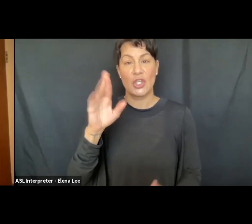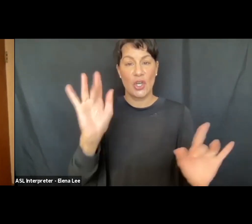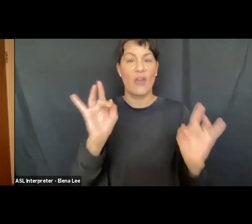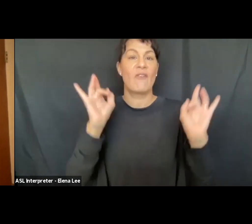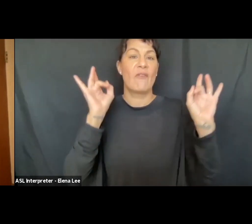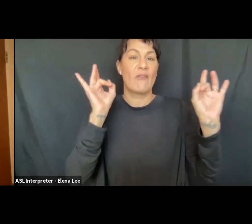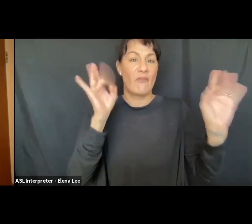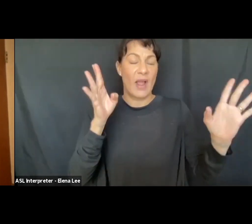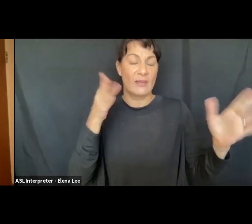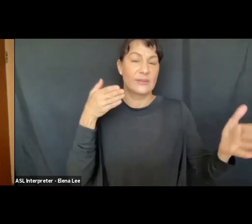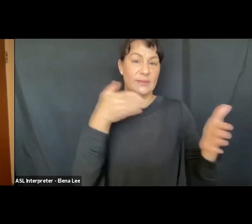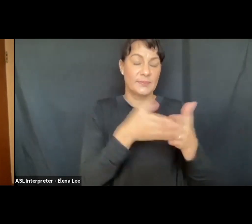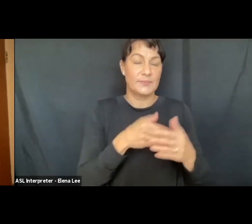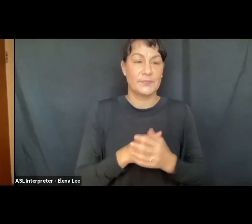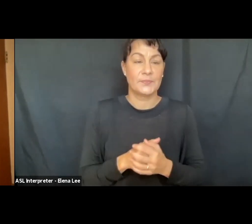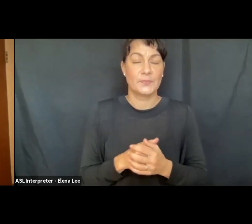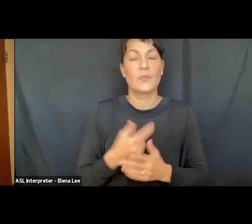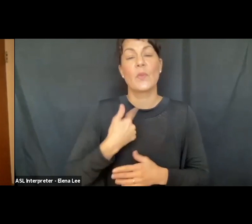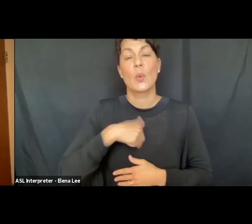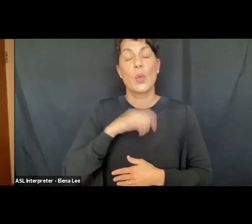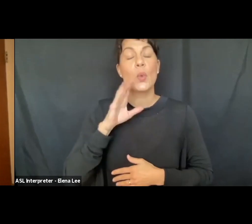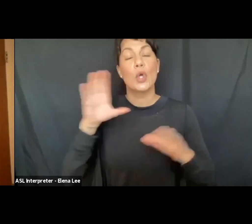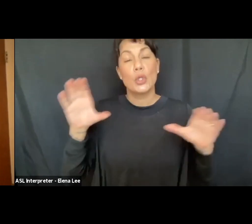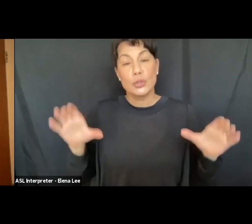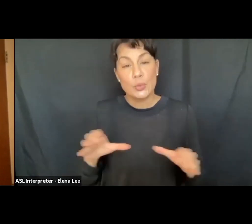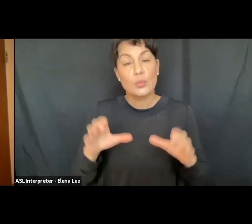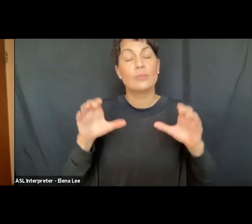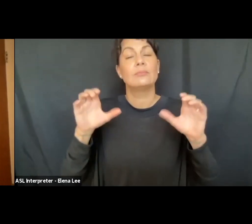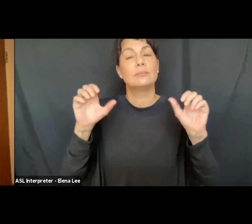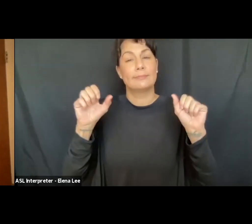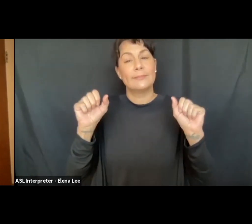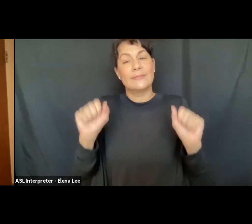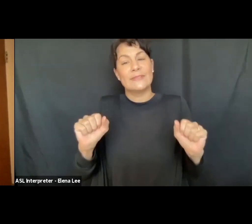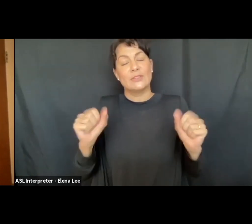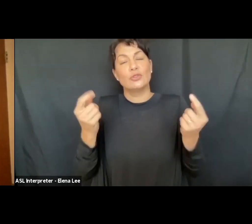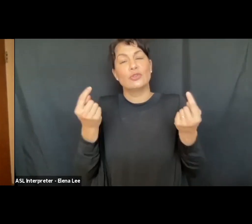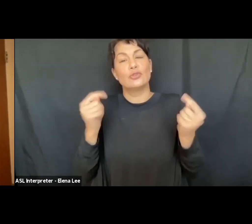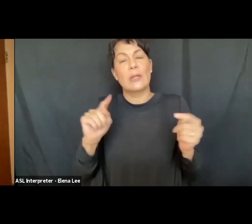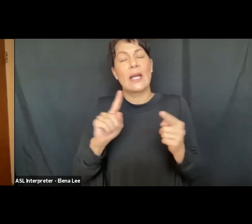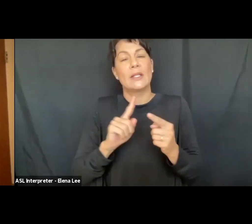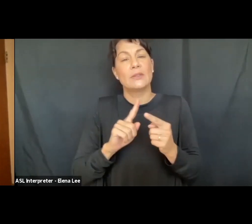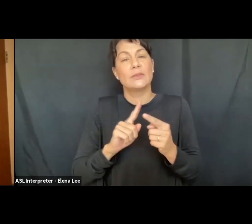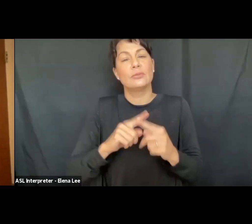We will do what we can to maintain a safe digital environment throughout the panel.